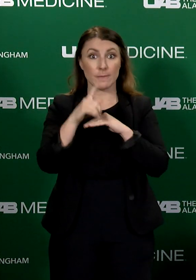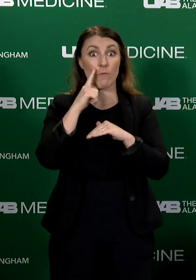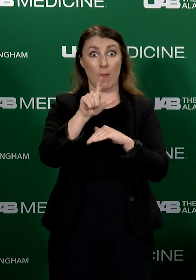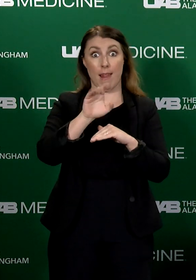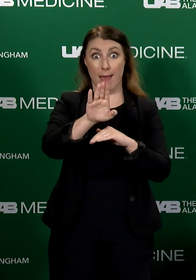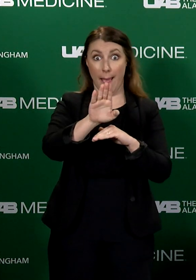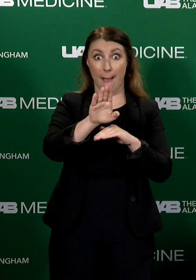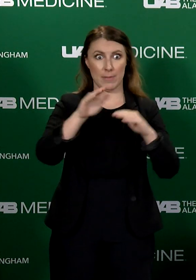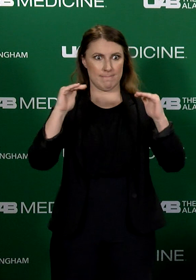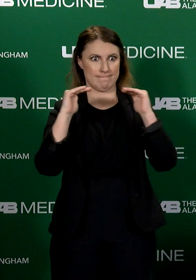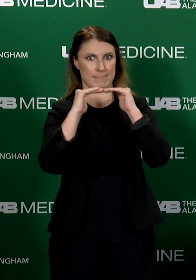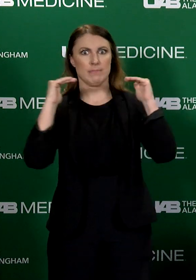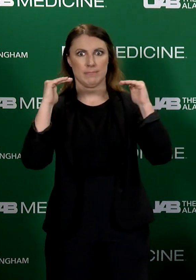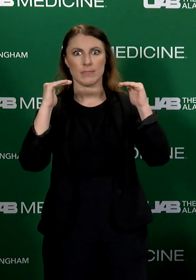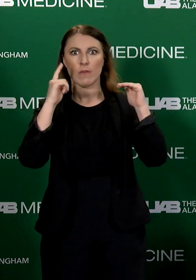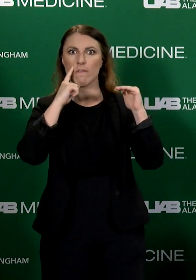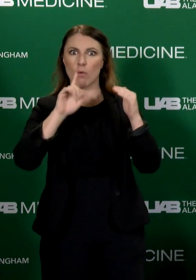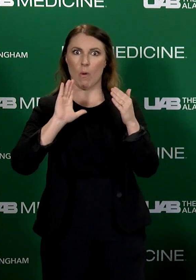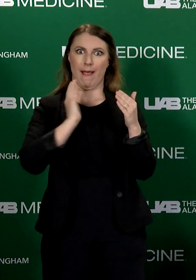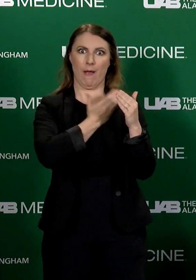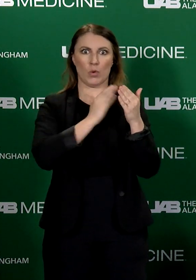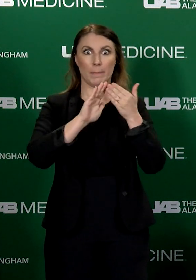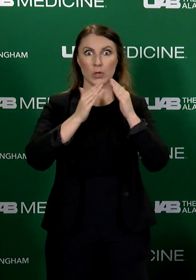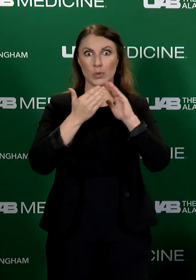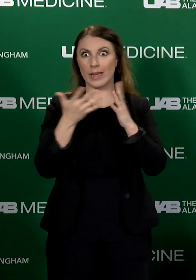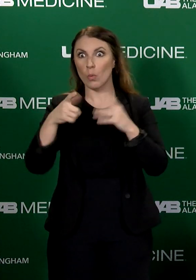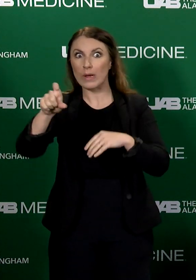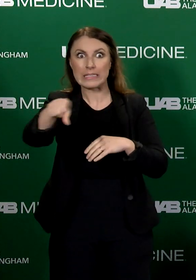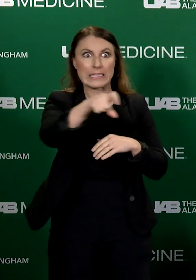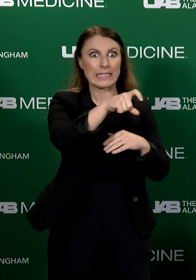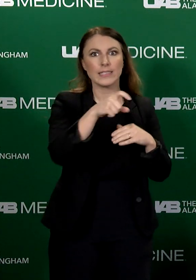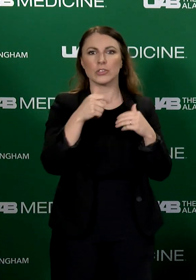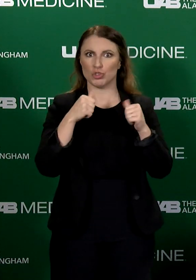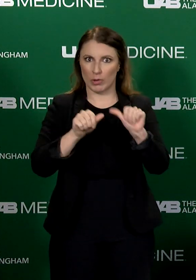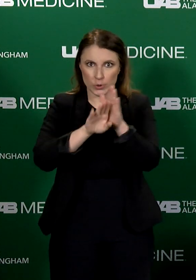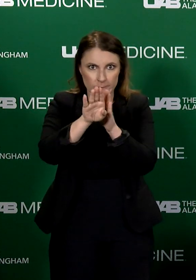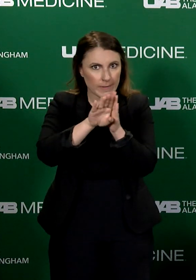that are expanding across our community and also the the testing supplies that